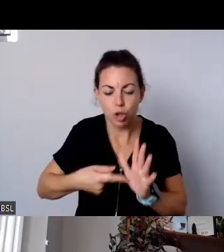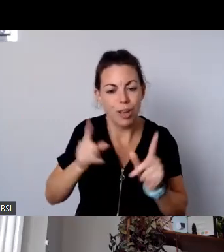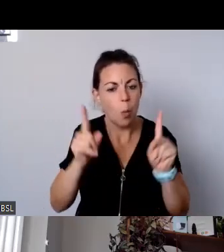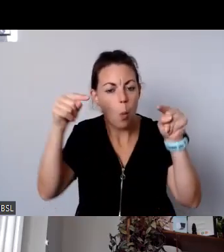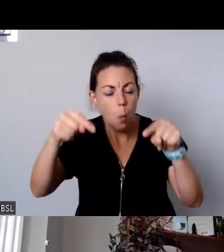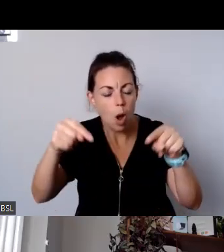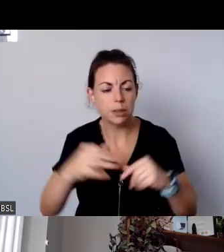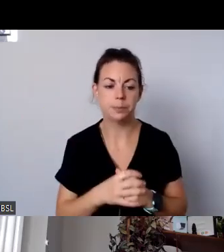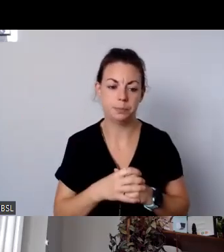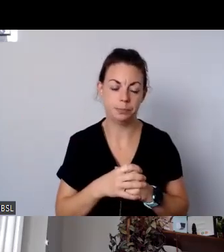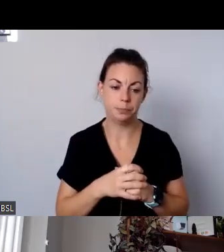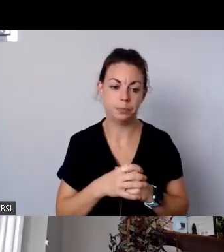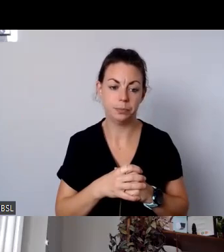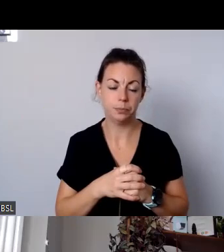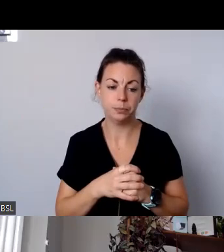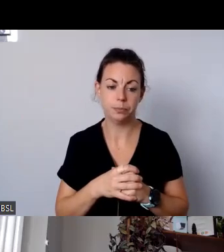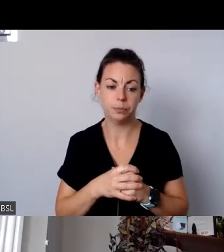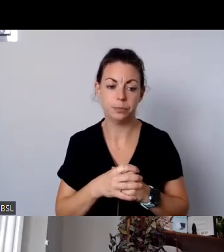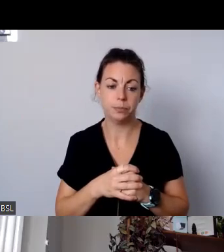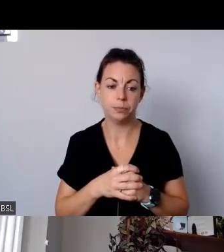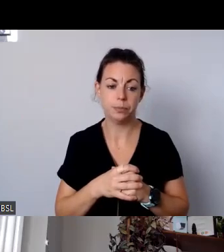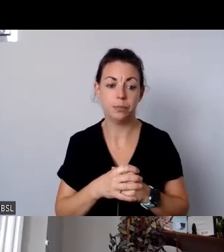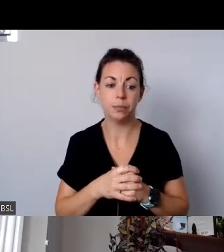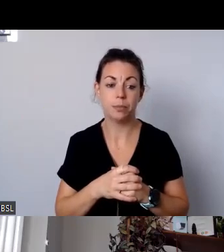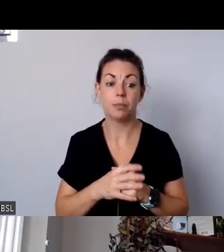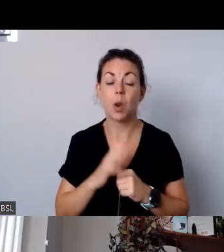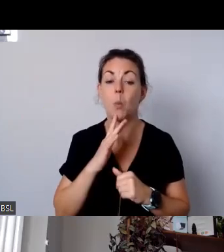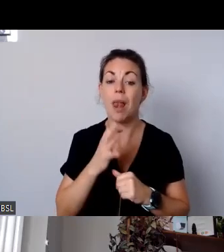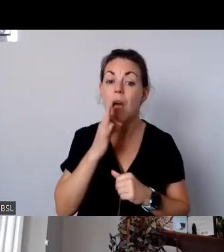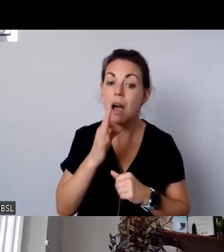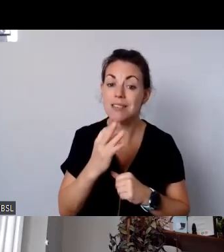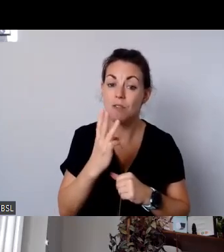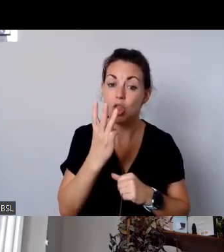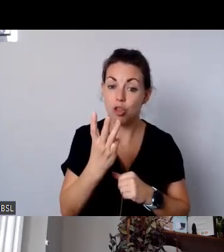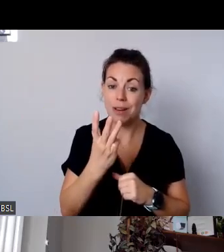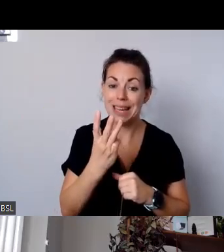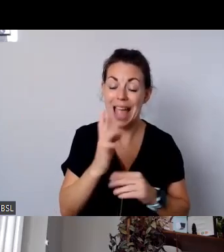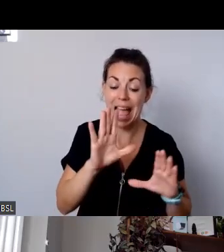Another thing we will ask for will be three category-specific questions about your project,